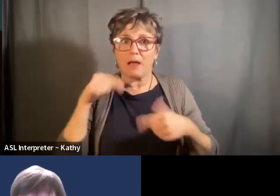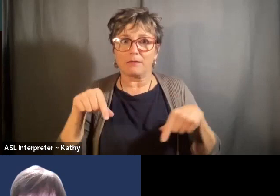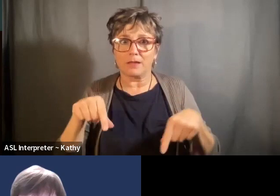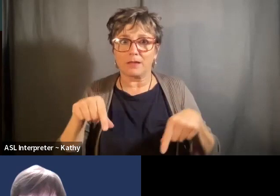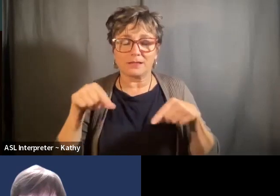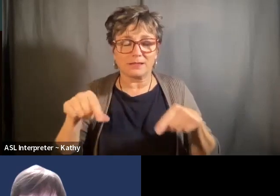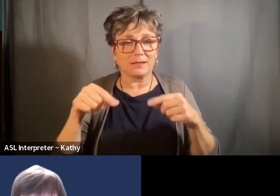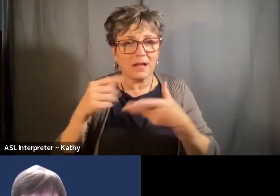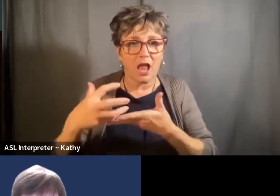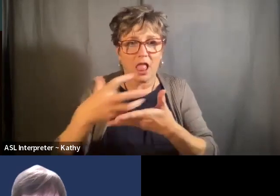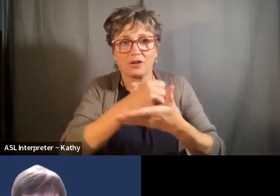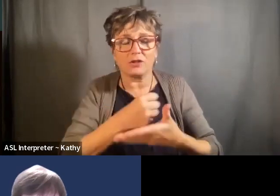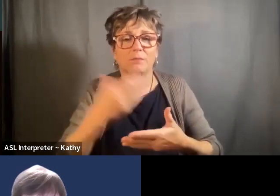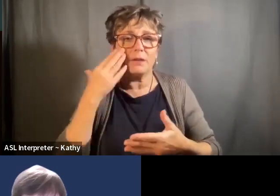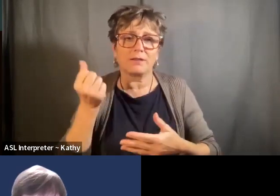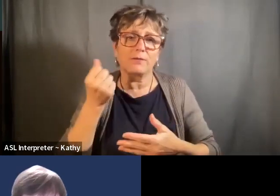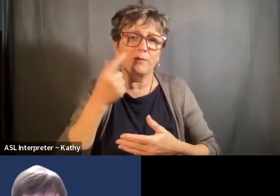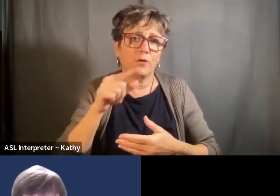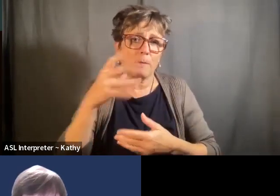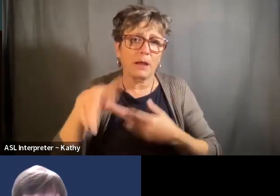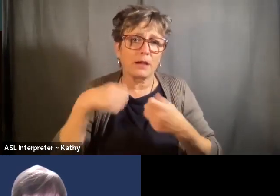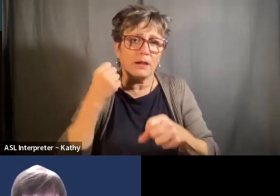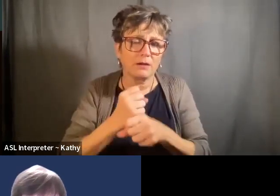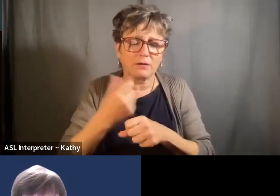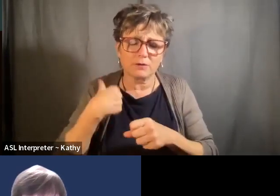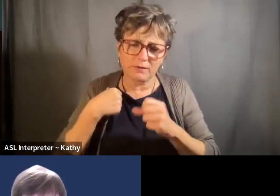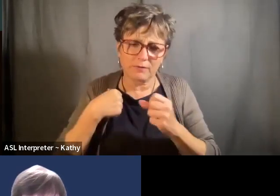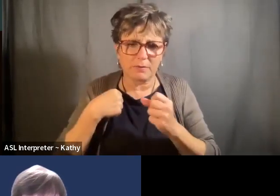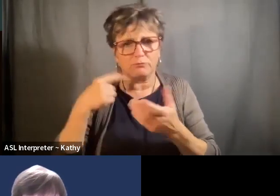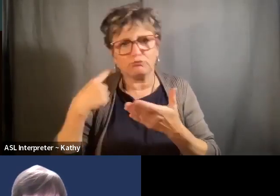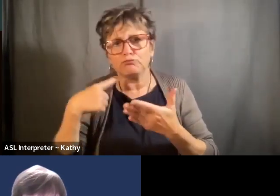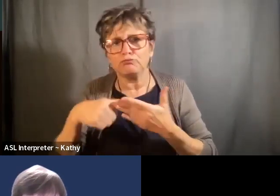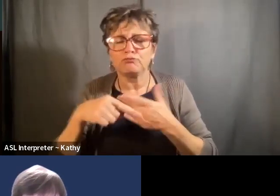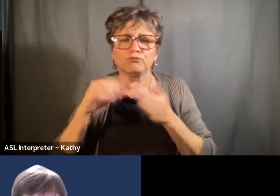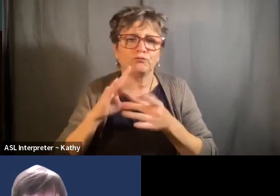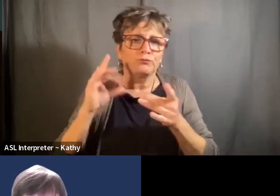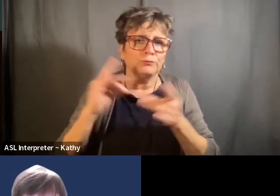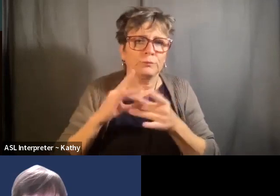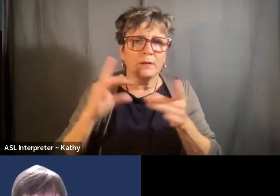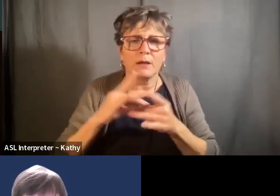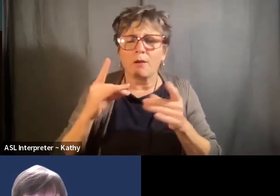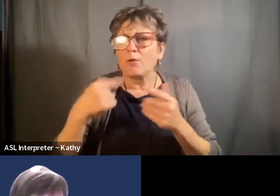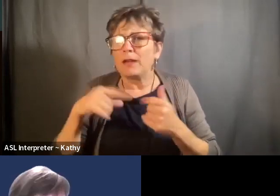the need to investigate possible comorbidities, possible other symptoms that we think are